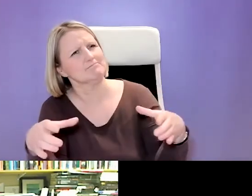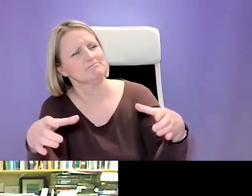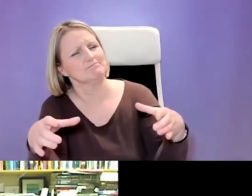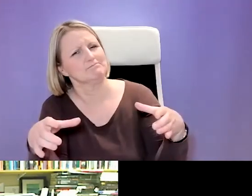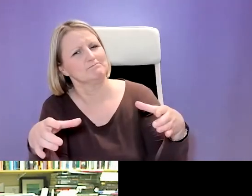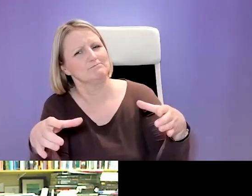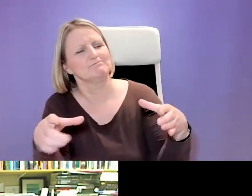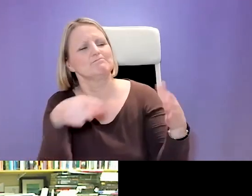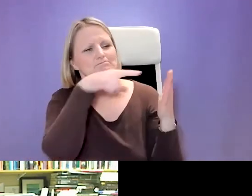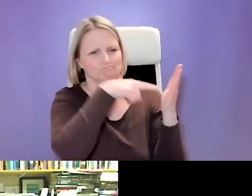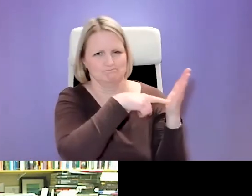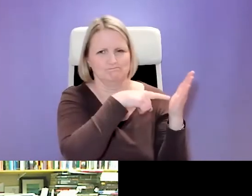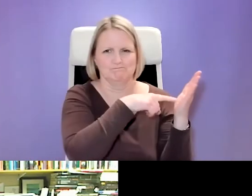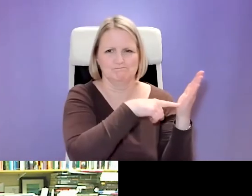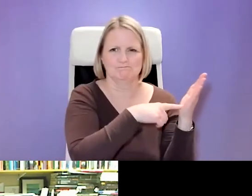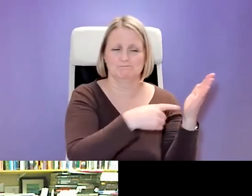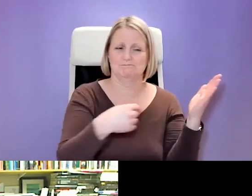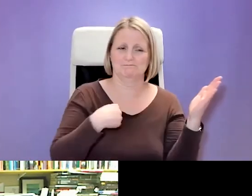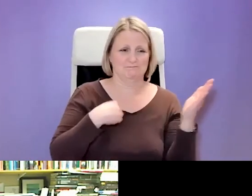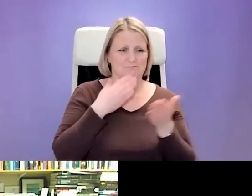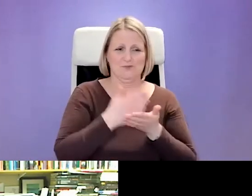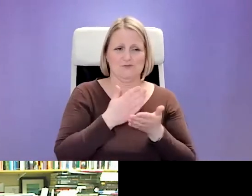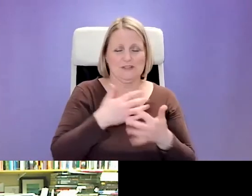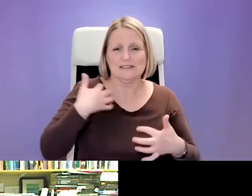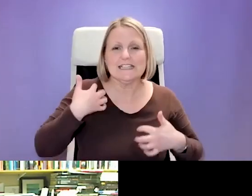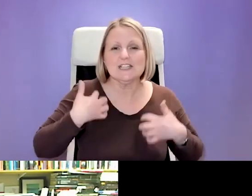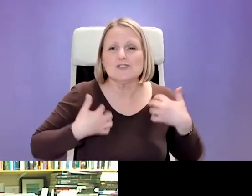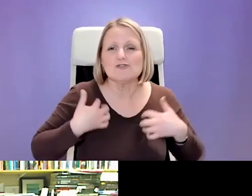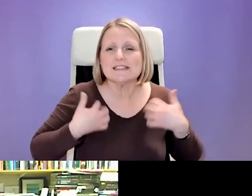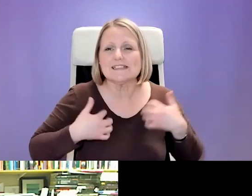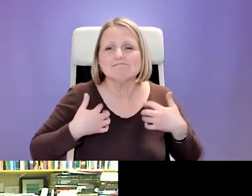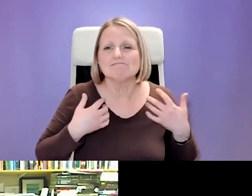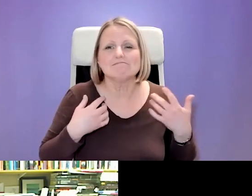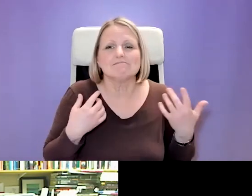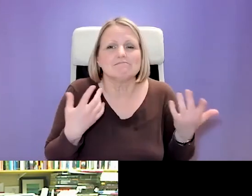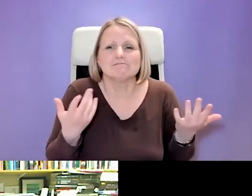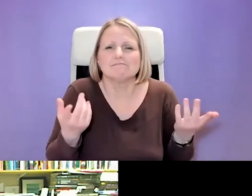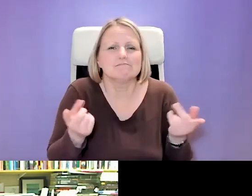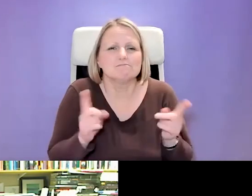And I do so out of the interest to